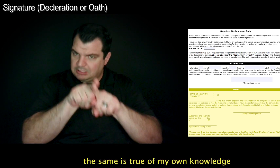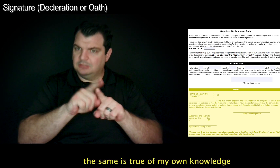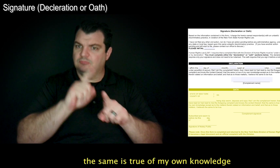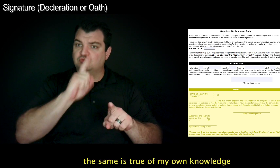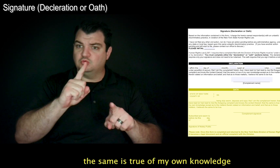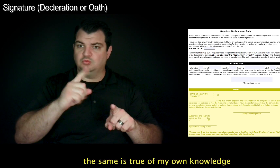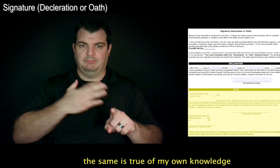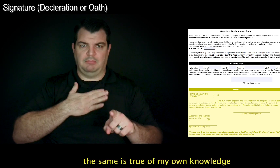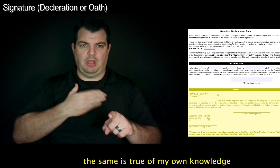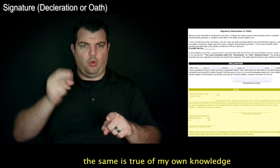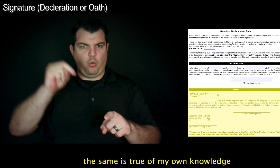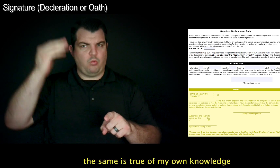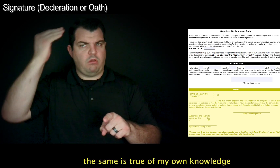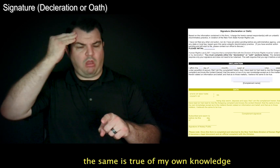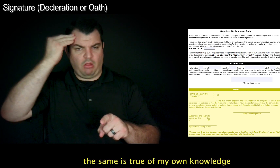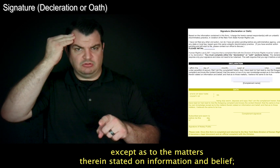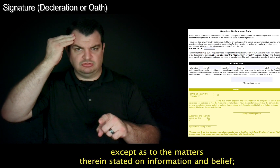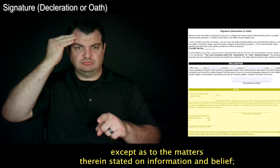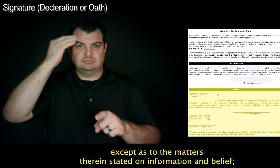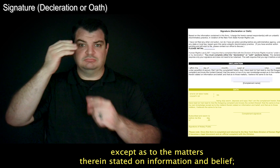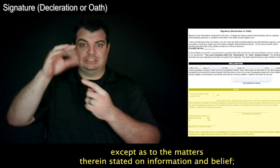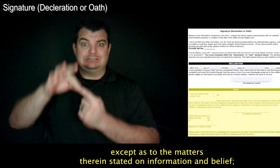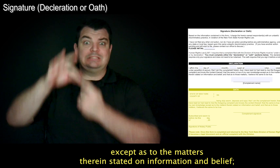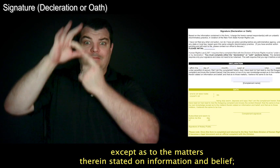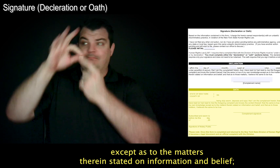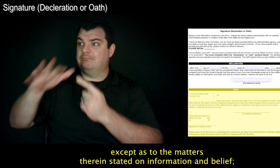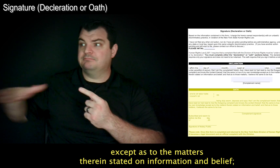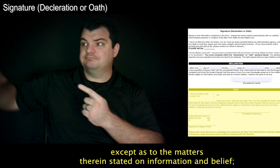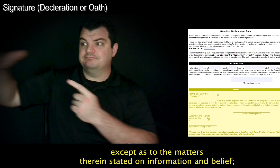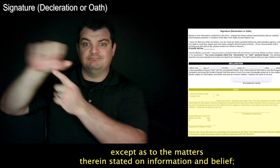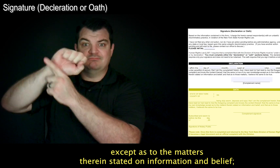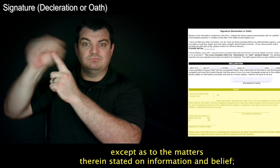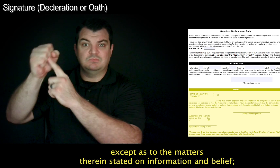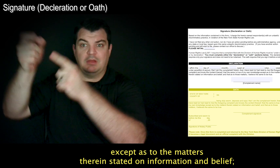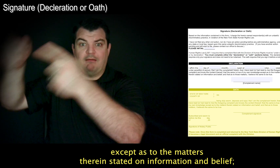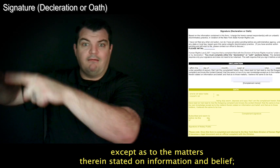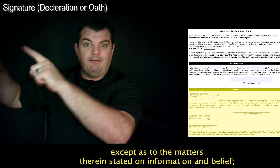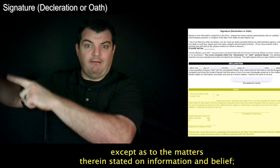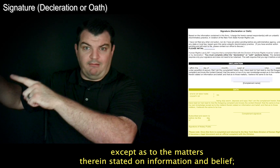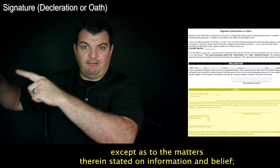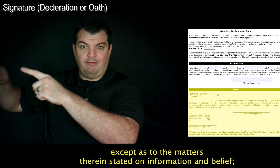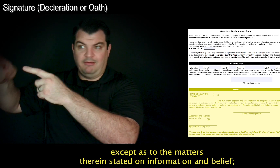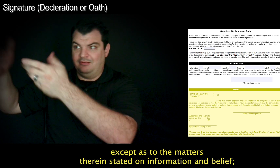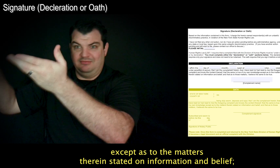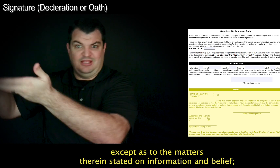the same is true of my own knowledge except as to the matters therein stated on information and belief;